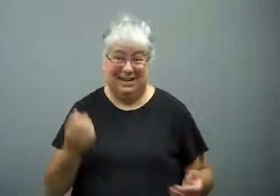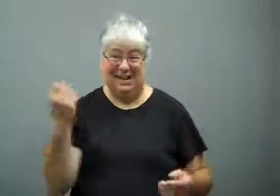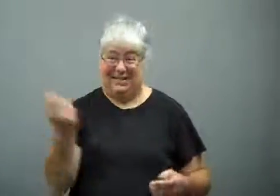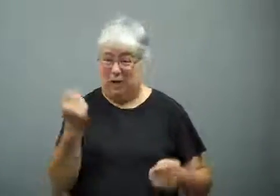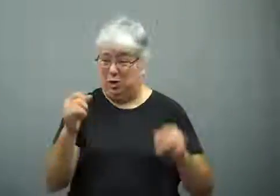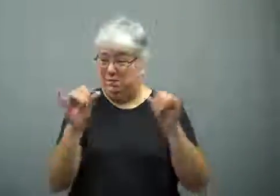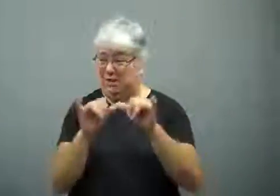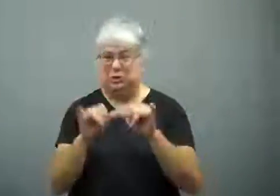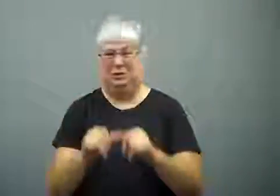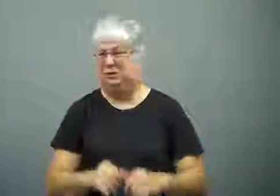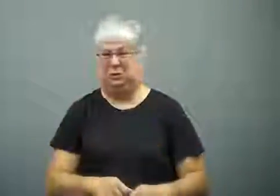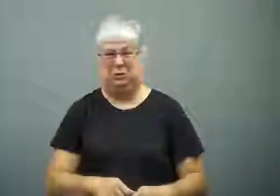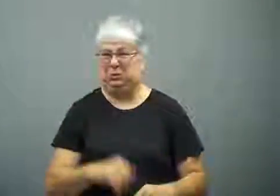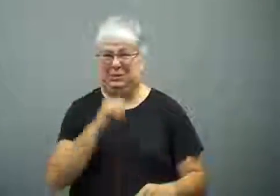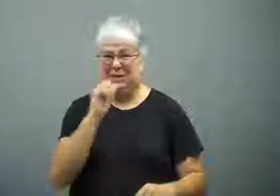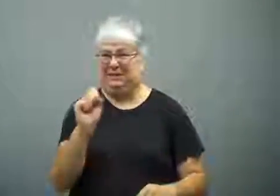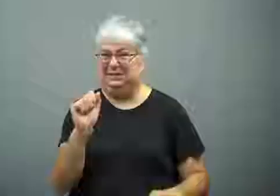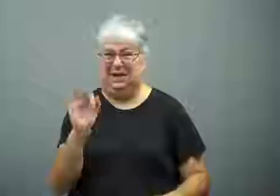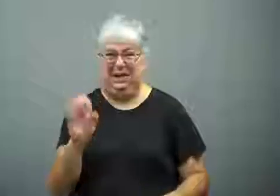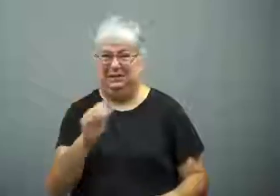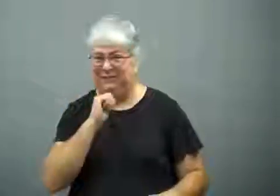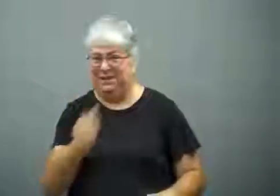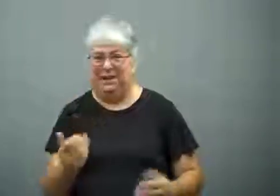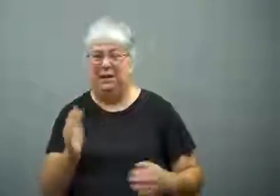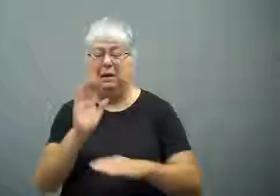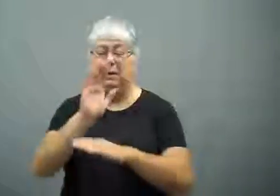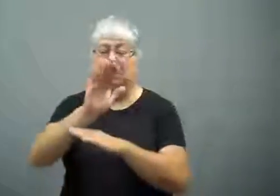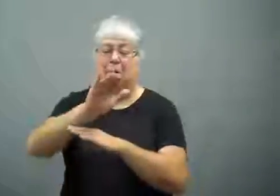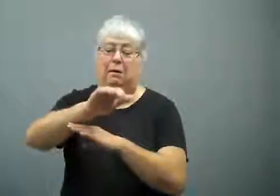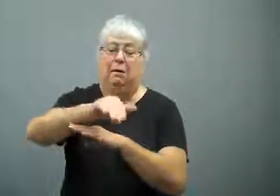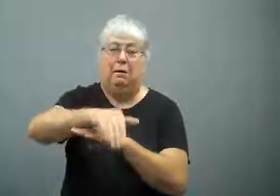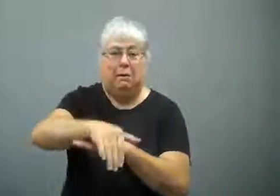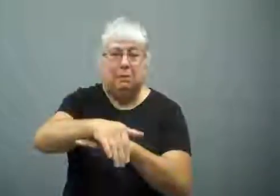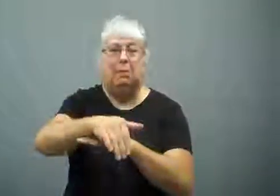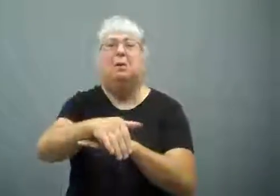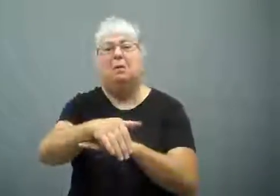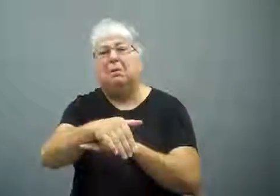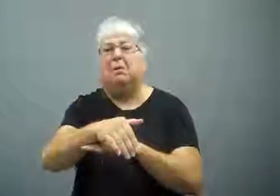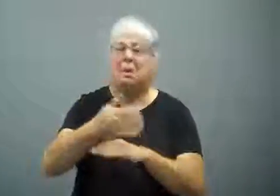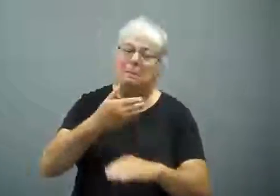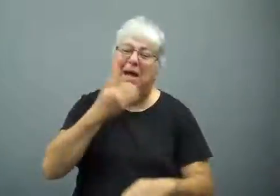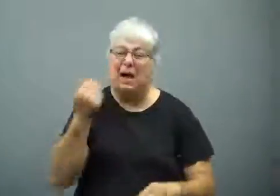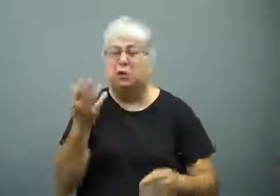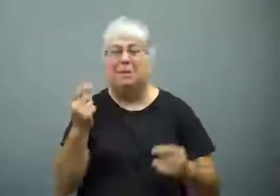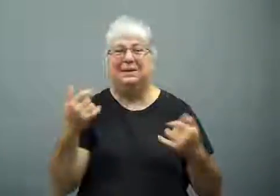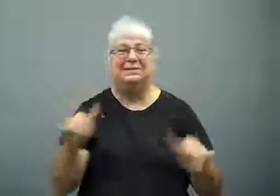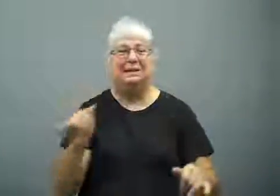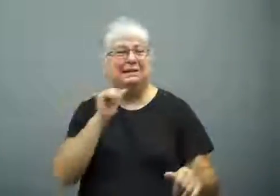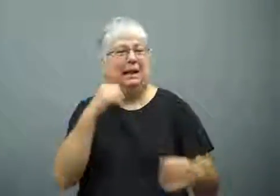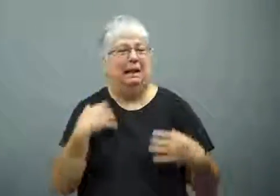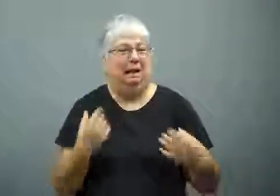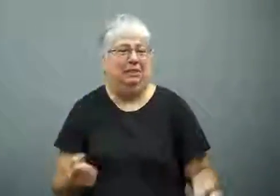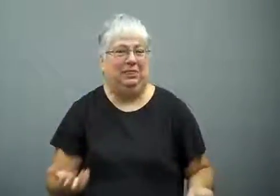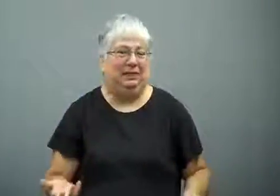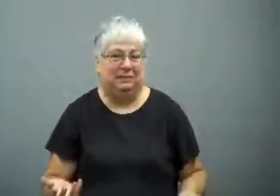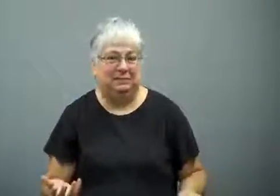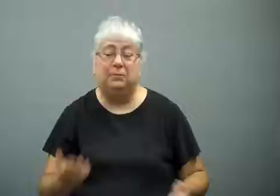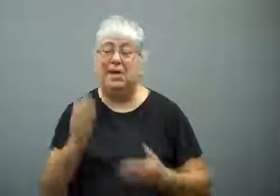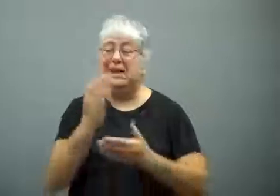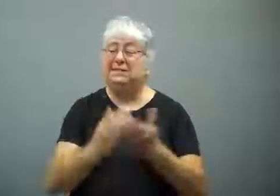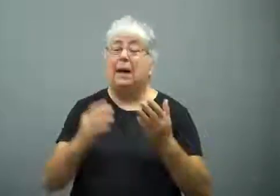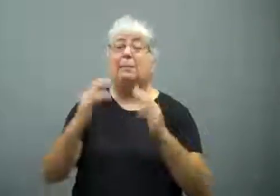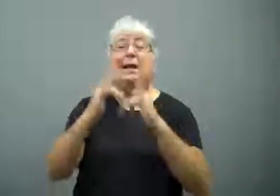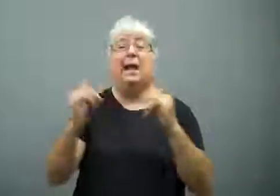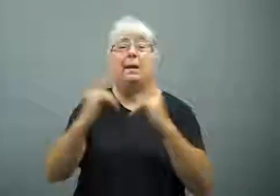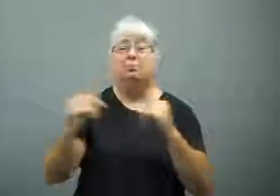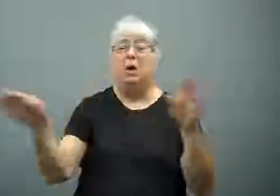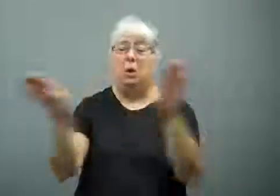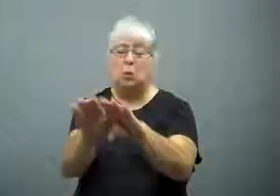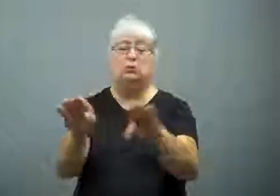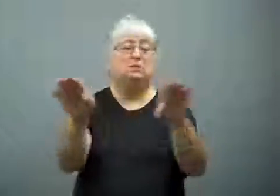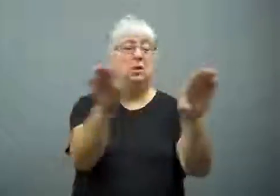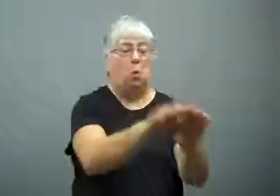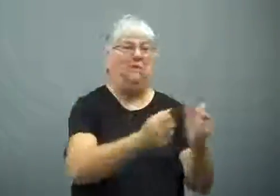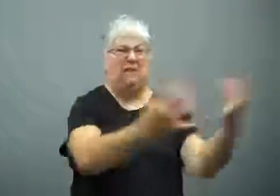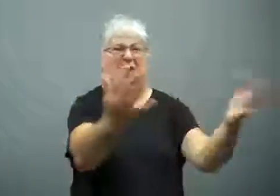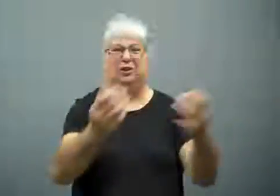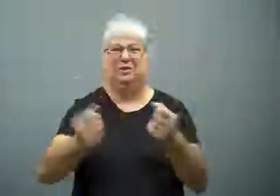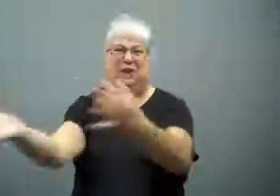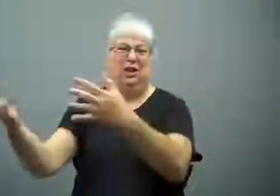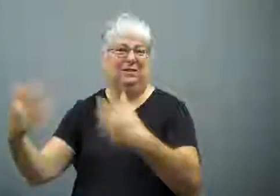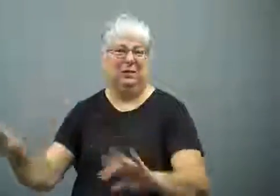Air quality tested as unsafe on Saturday, though it eased up a little in the evening.